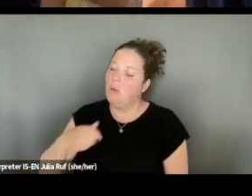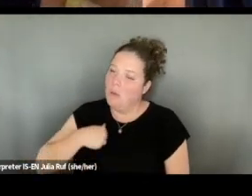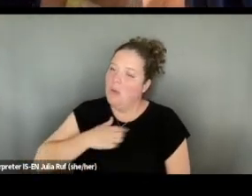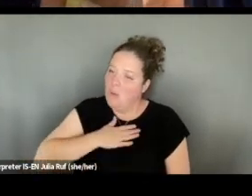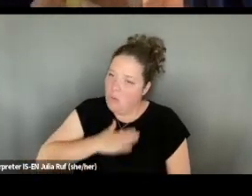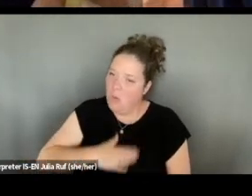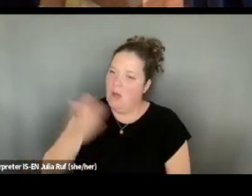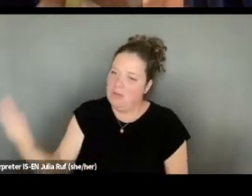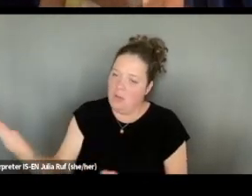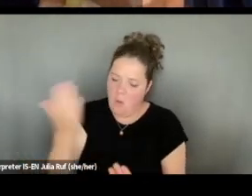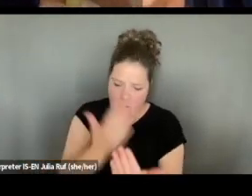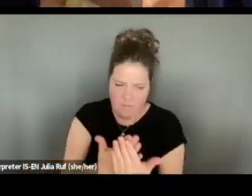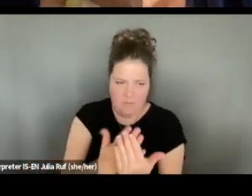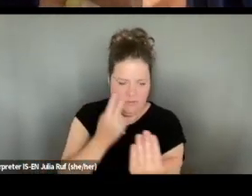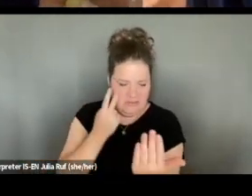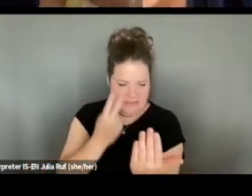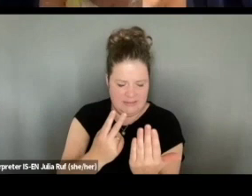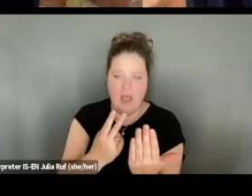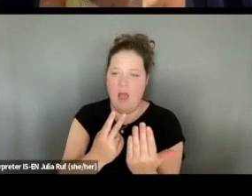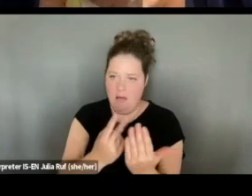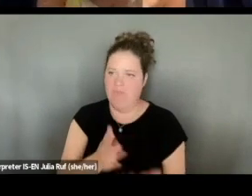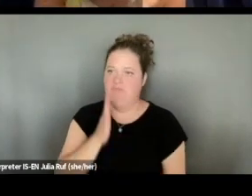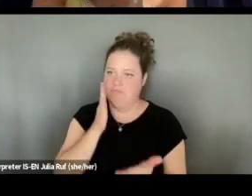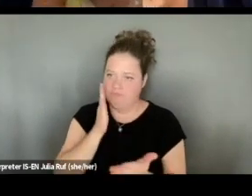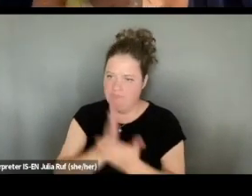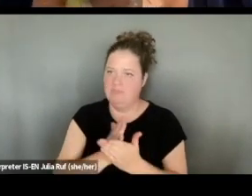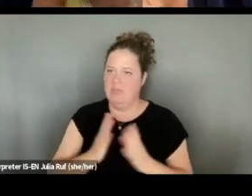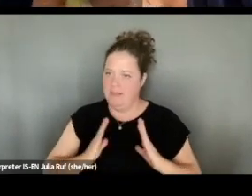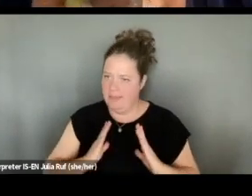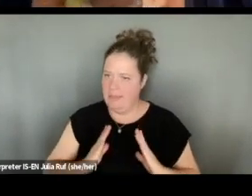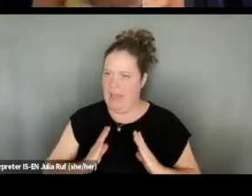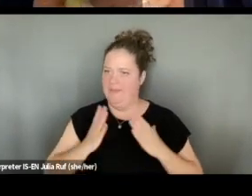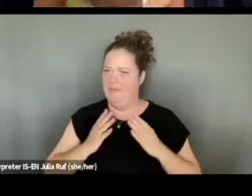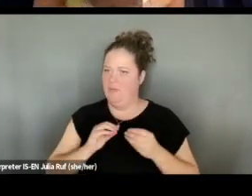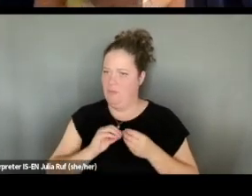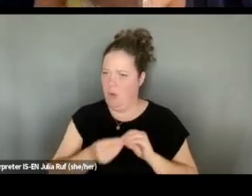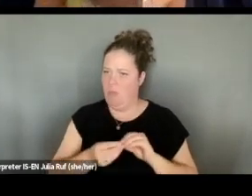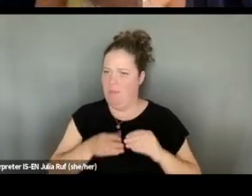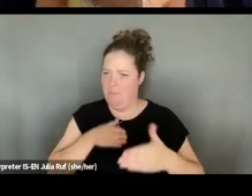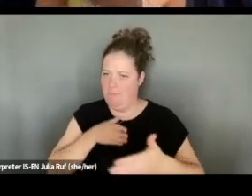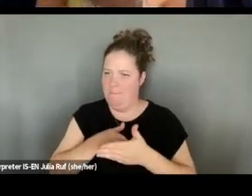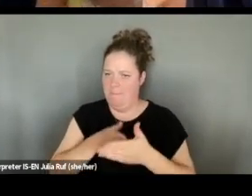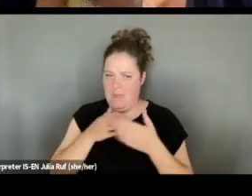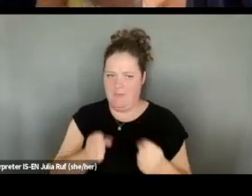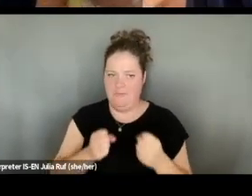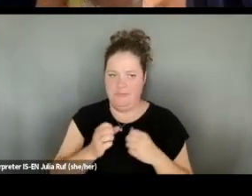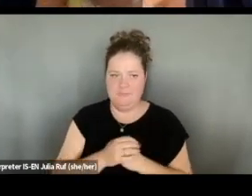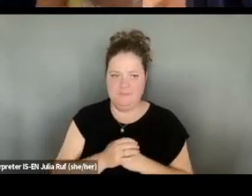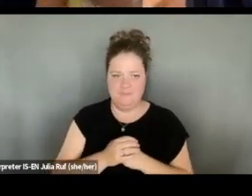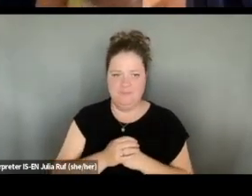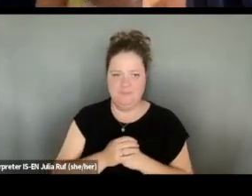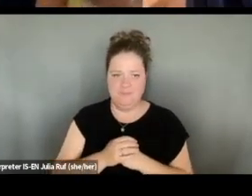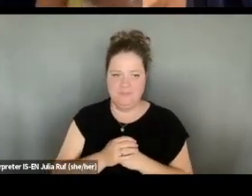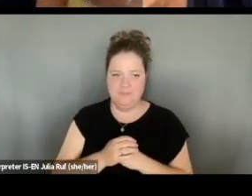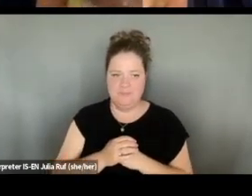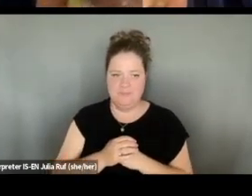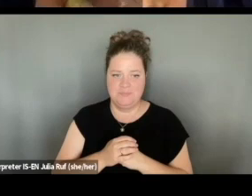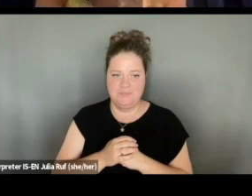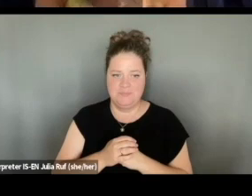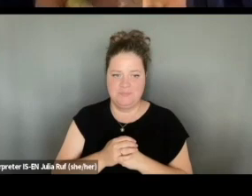people with disabilities so that we know that we are solving something that is a problem for real. The second criteria is that we